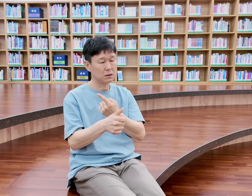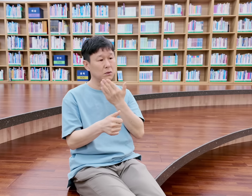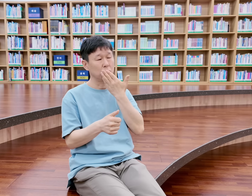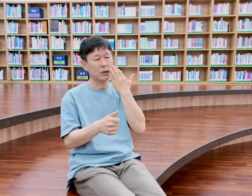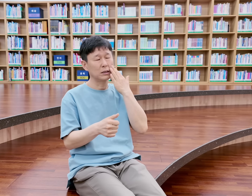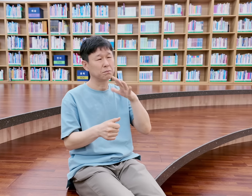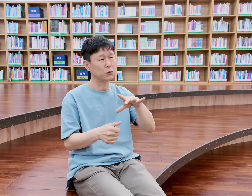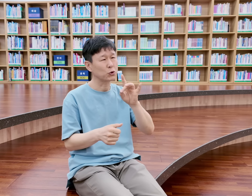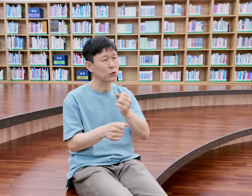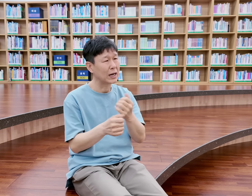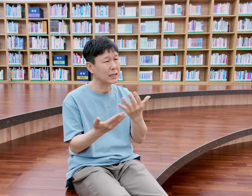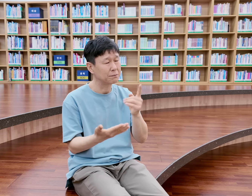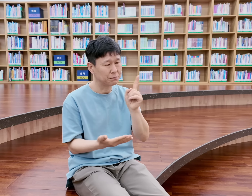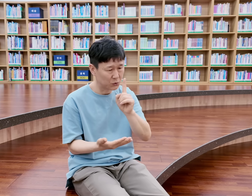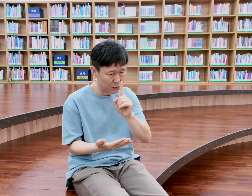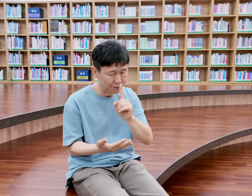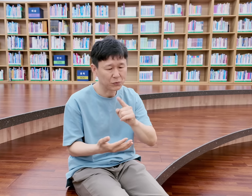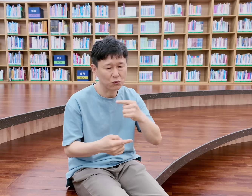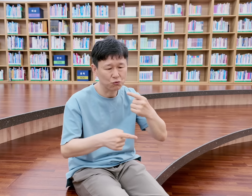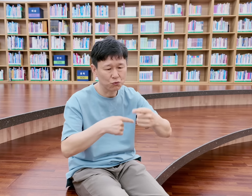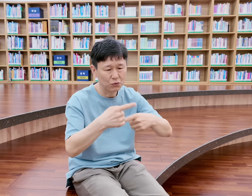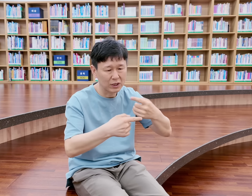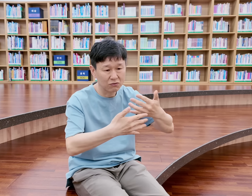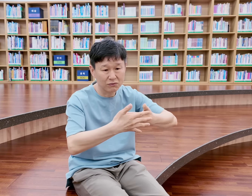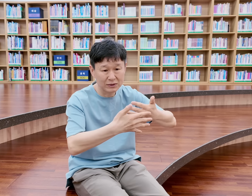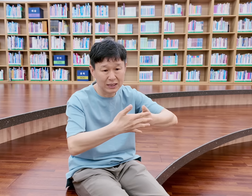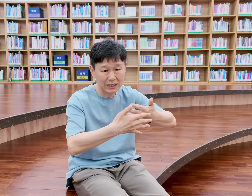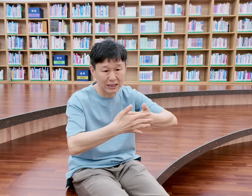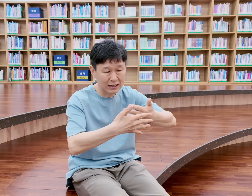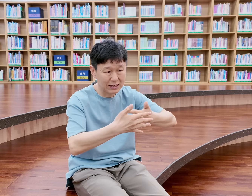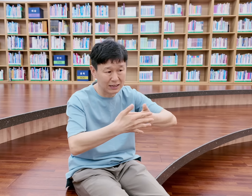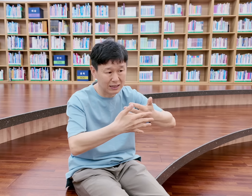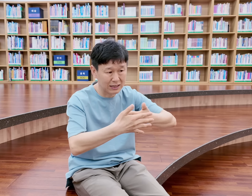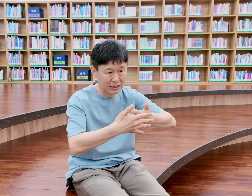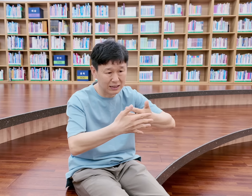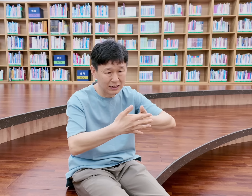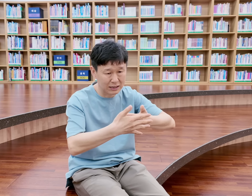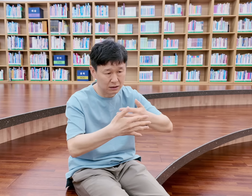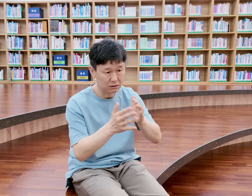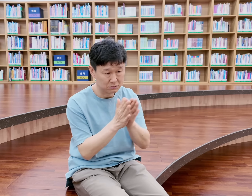First, we created a program centered on sign language videos for deaf users.